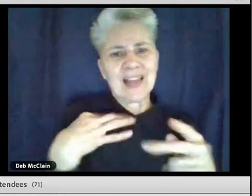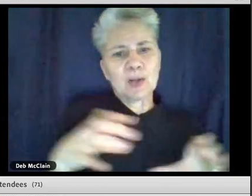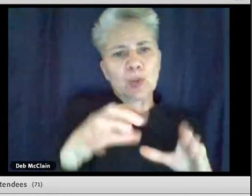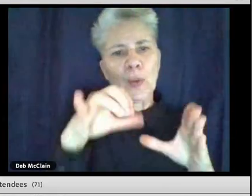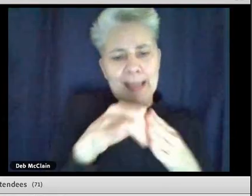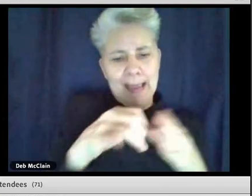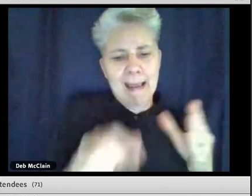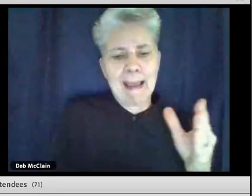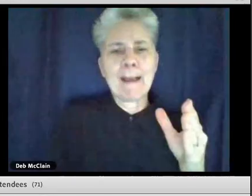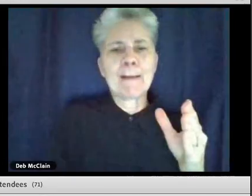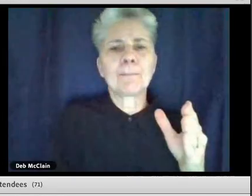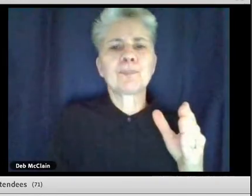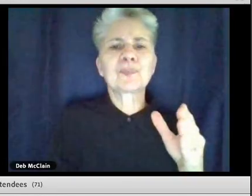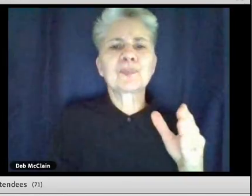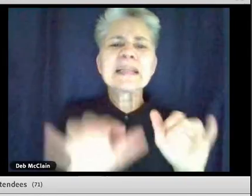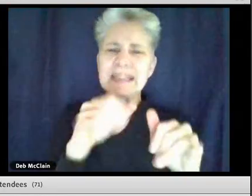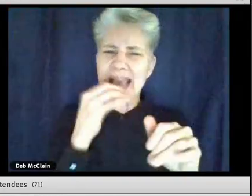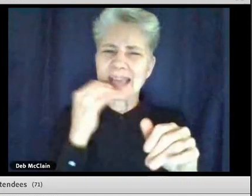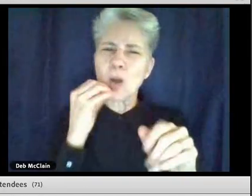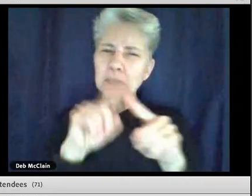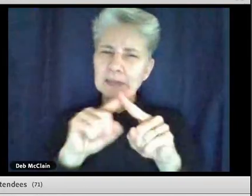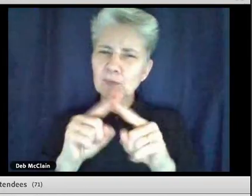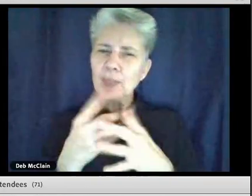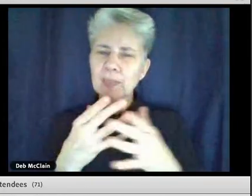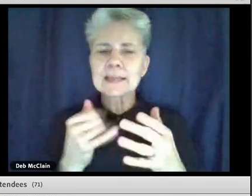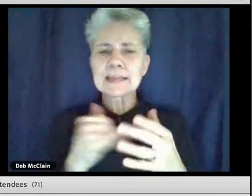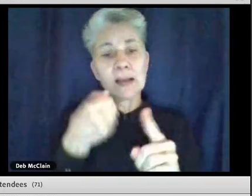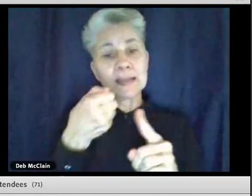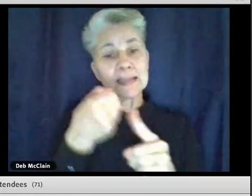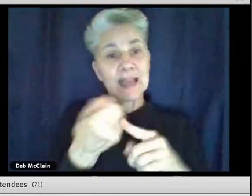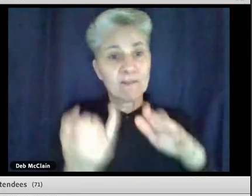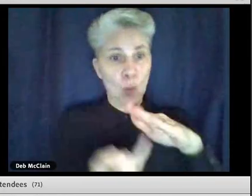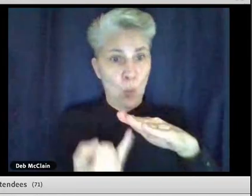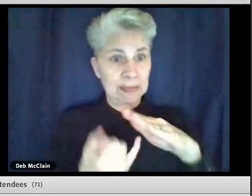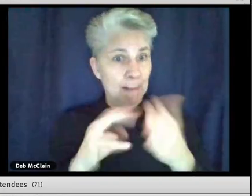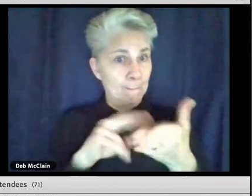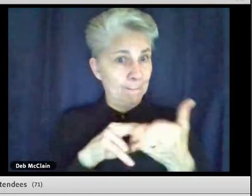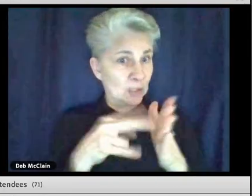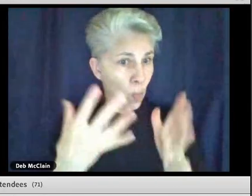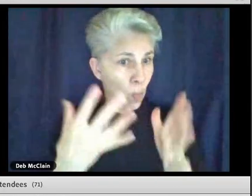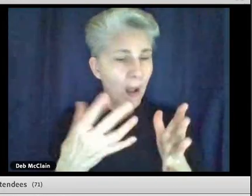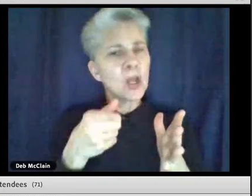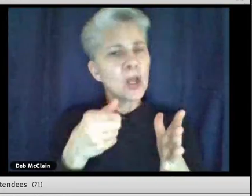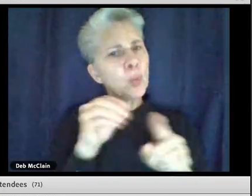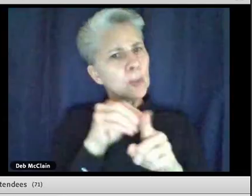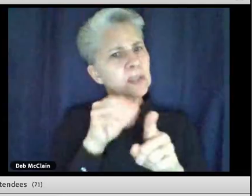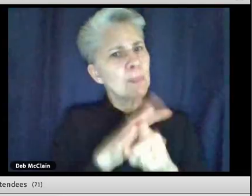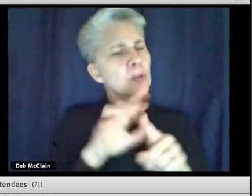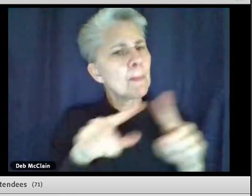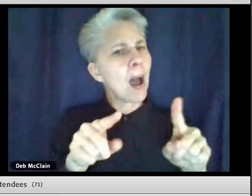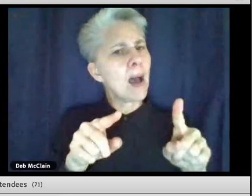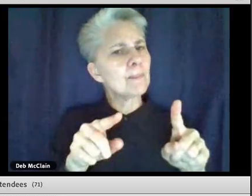staying home, different things like that. Now self-quarantine, what that means is means you're exposed, but you're kind of worried that you might have,